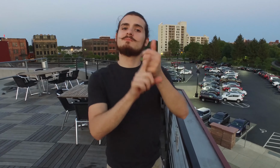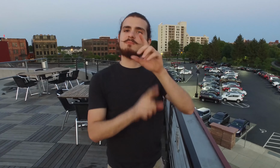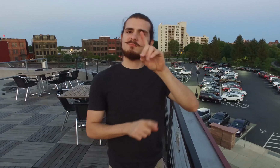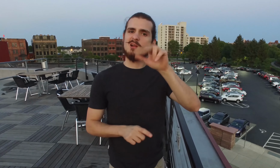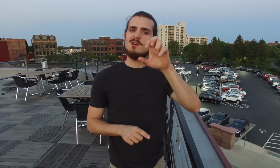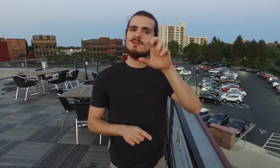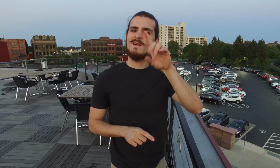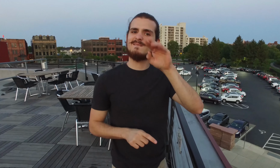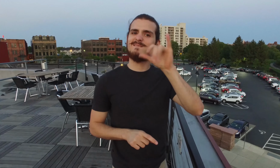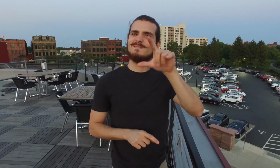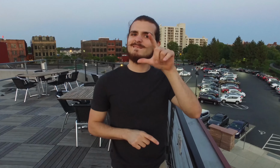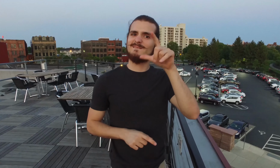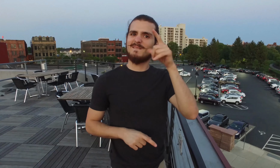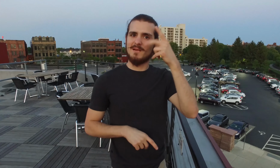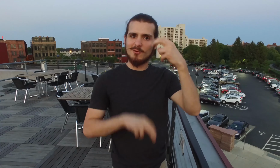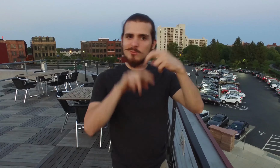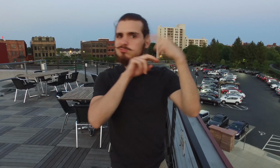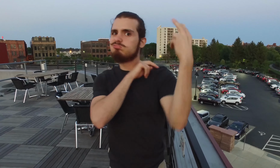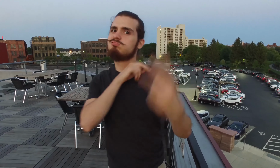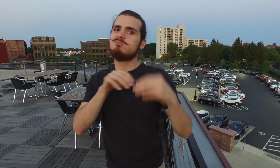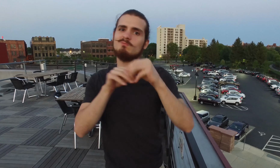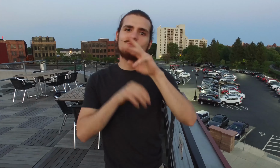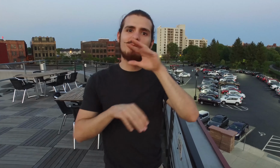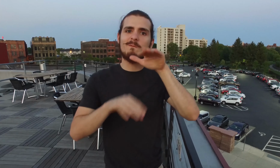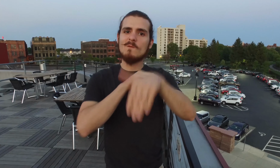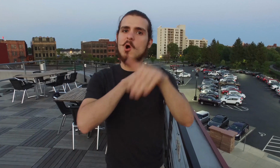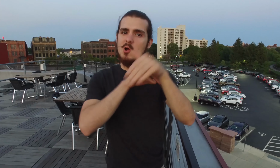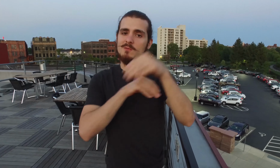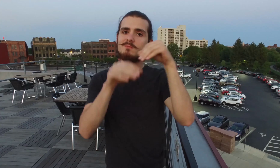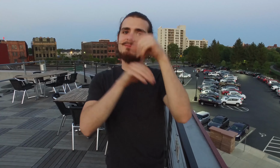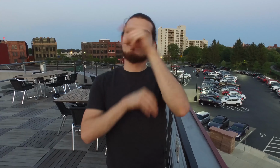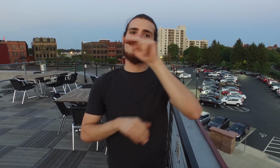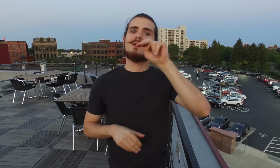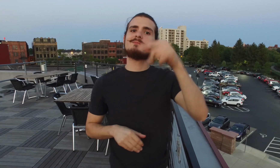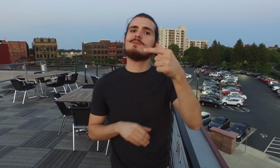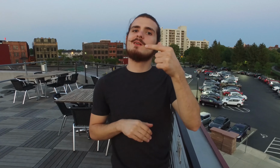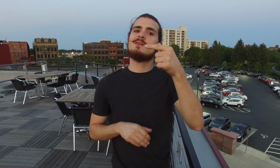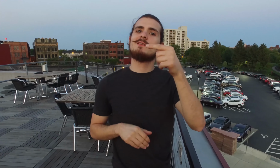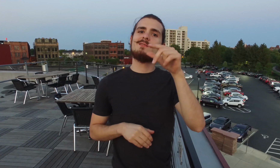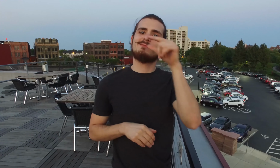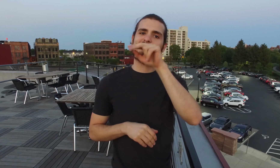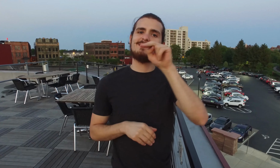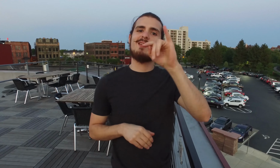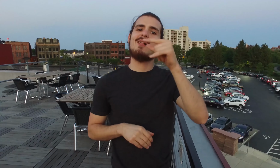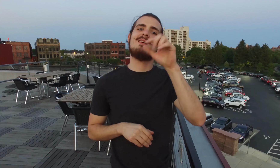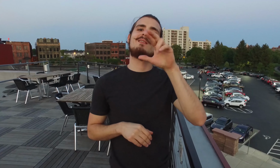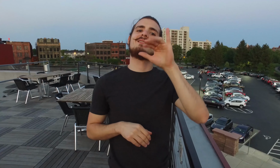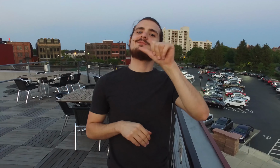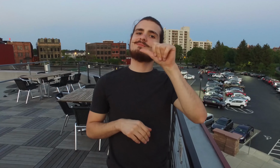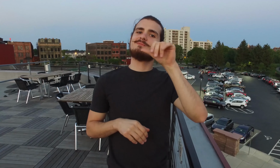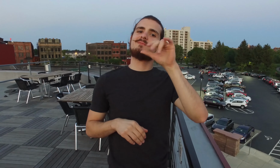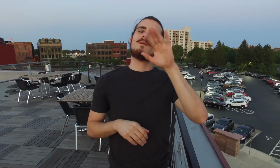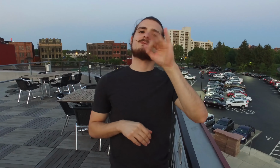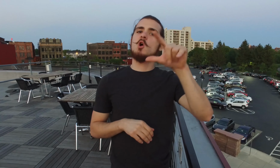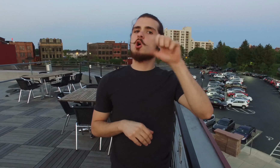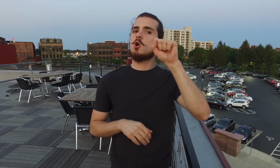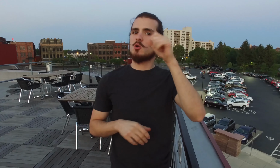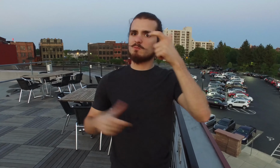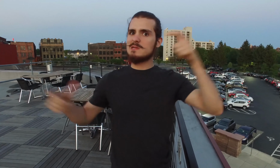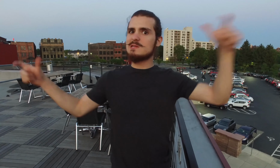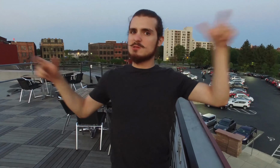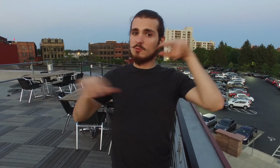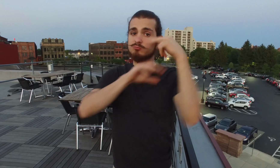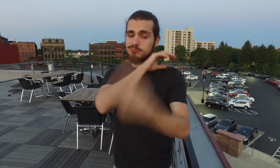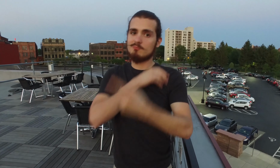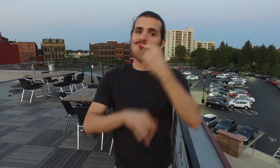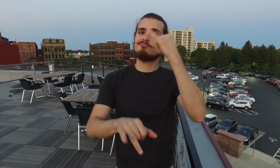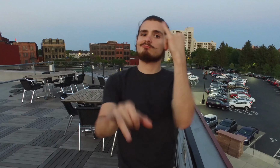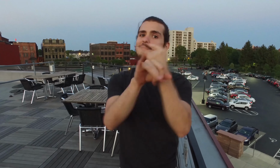There was a daredevil, Sam, who had the guts to jump from high falls in Niagara Falls. The daredevil survived and made the jump.